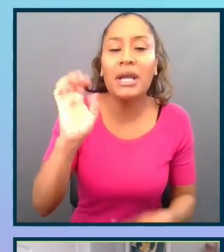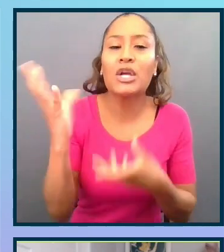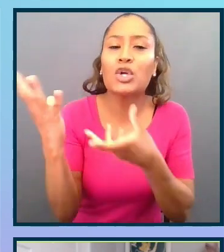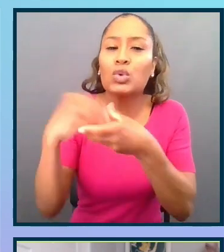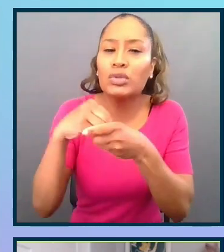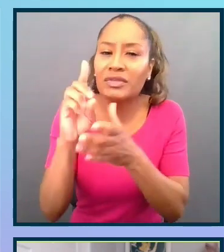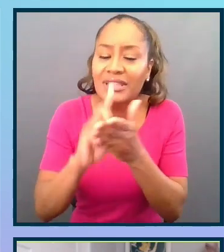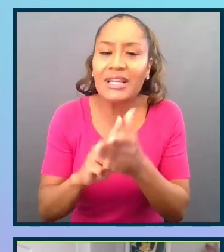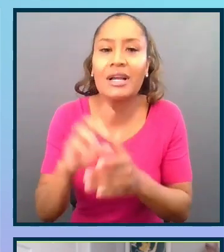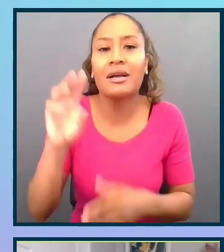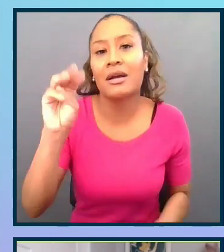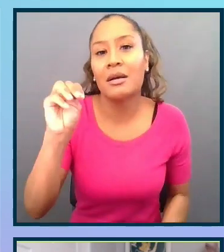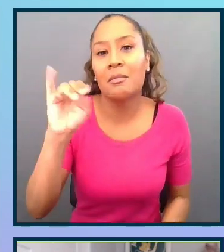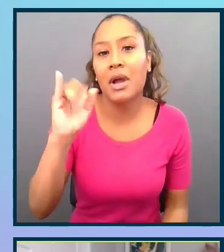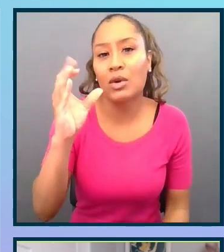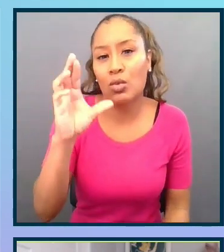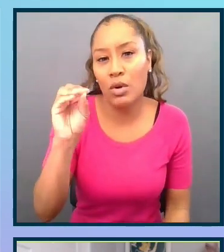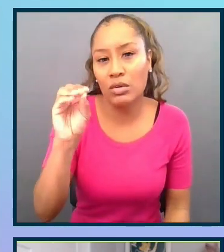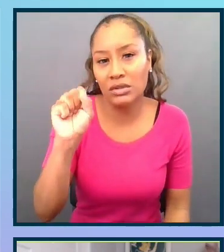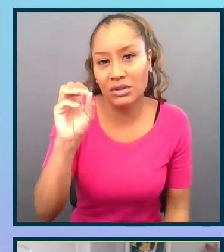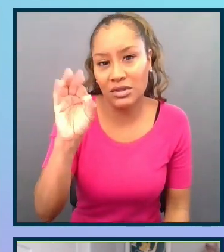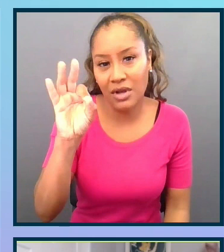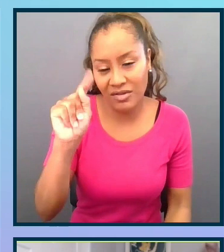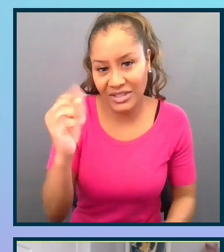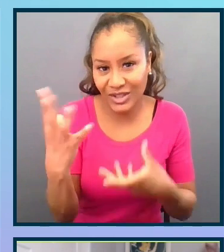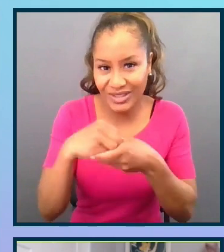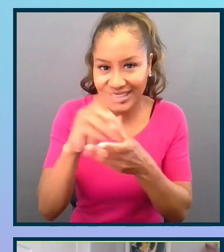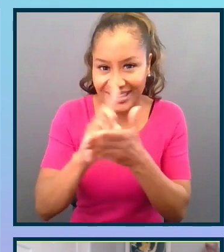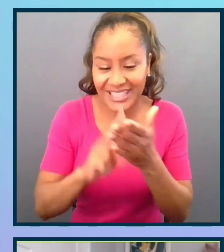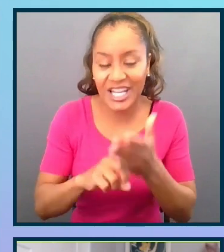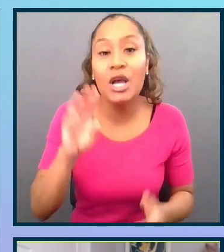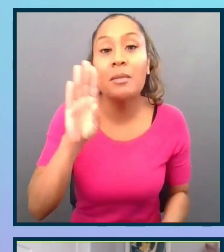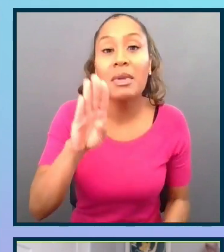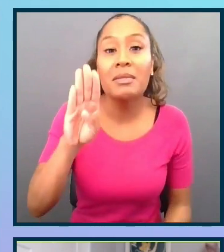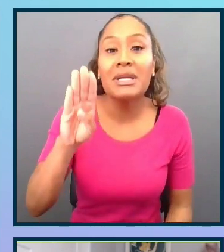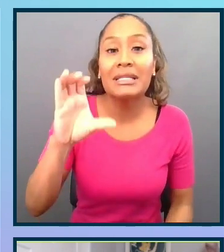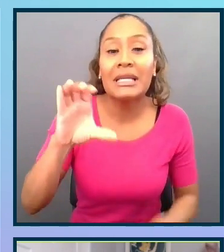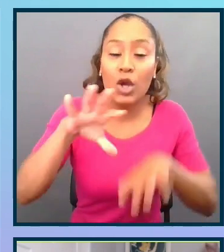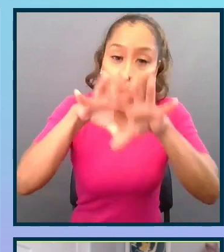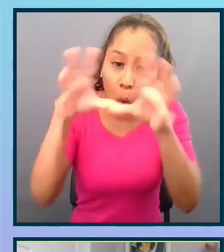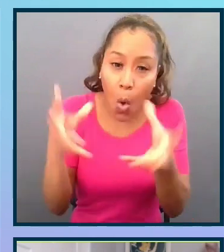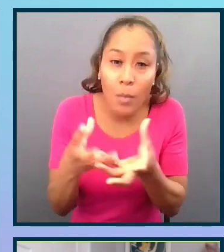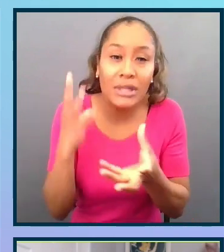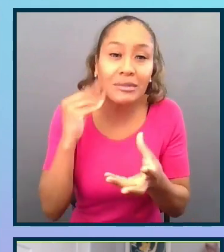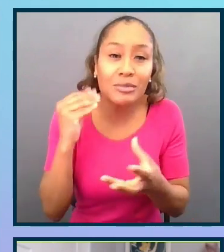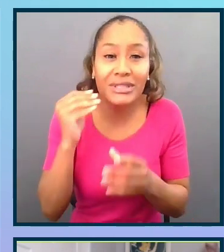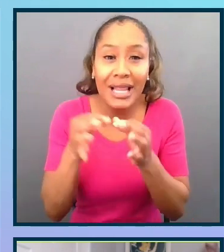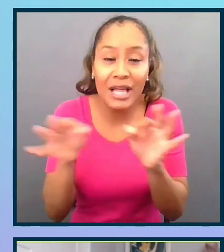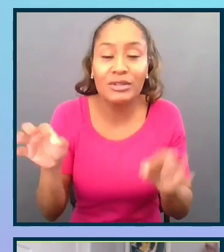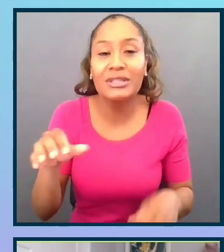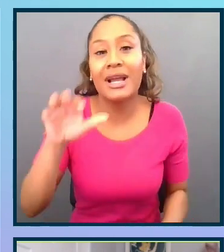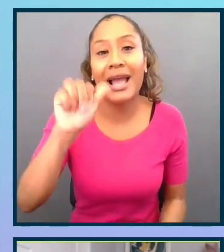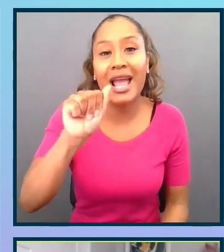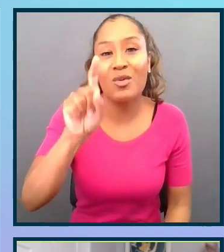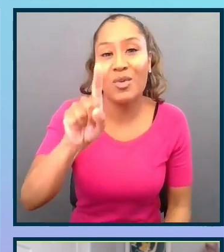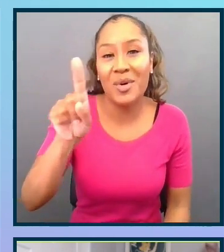Microsoft's Inclusive Design, BBC Global Experience Language, the A11y Project, which I already mentioned,